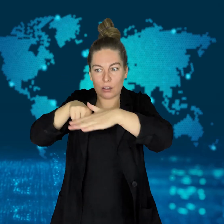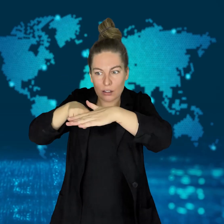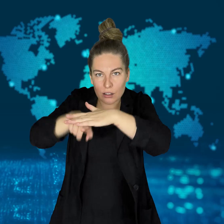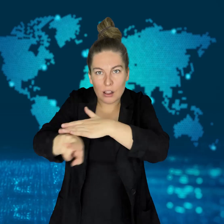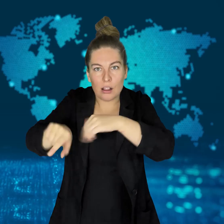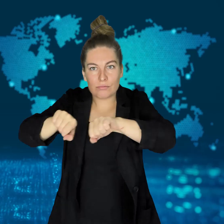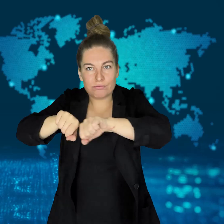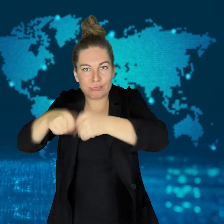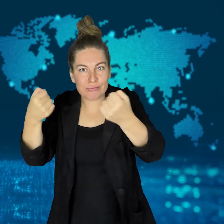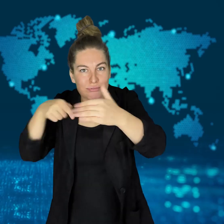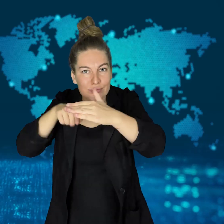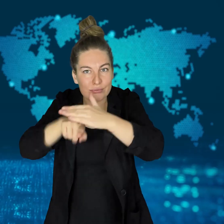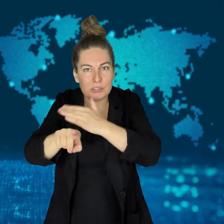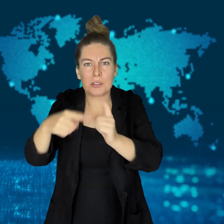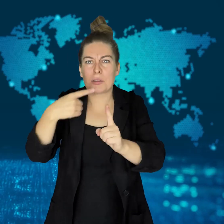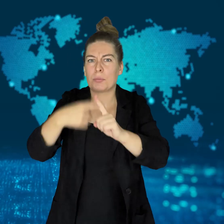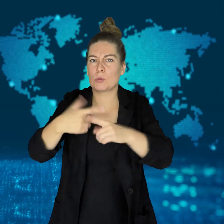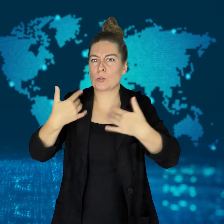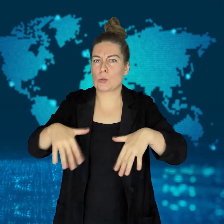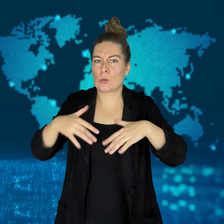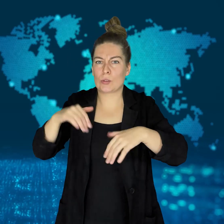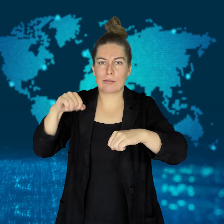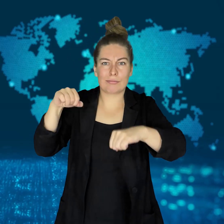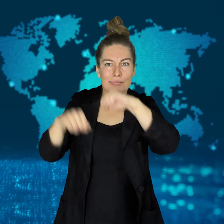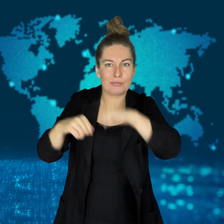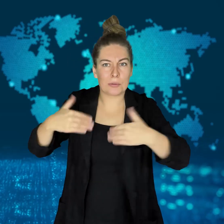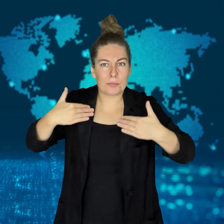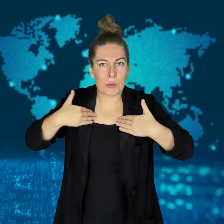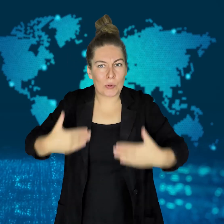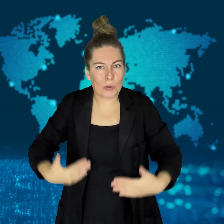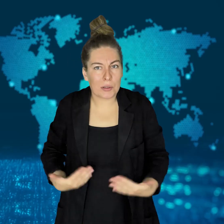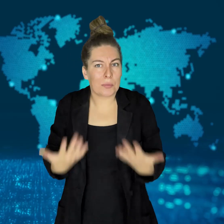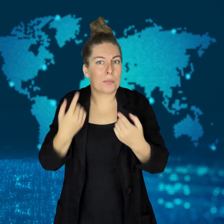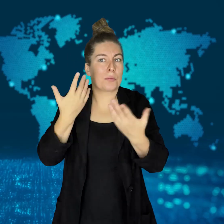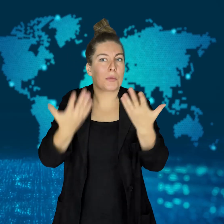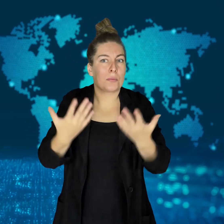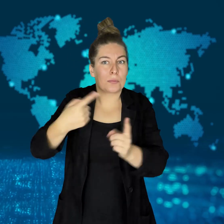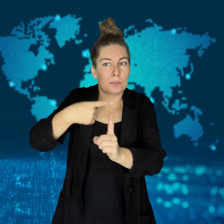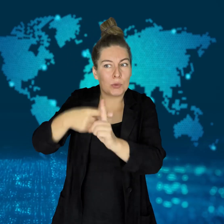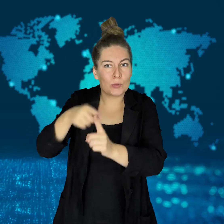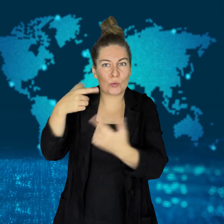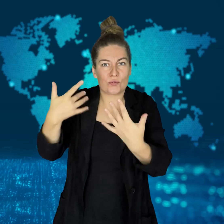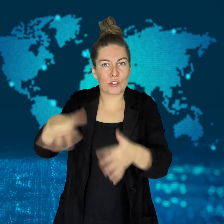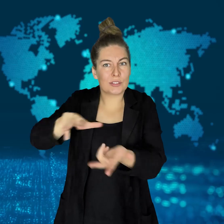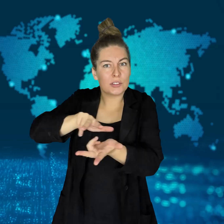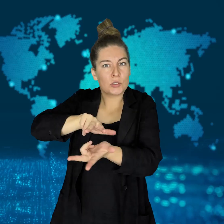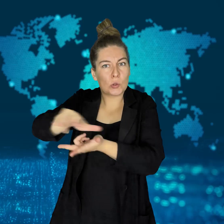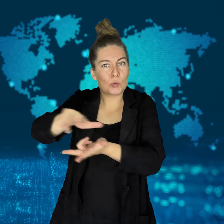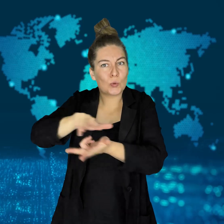He has been charged with breaking and entering, with inflicting bodily harm,